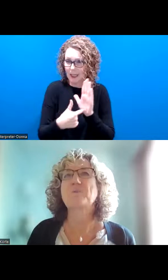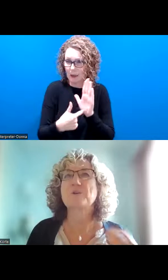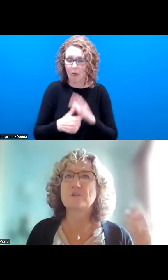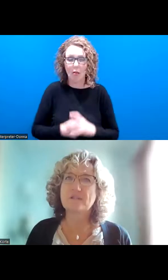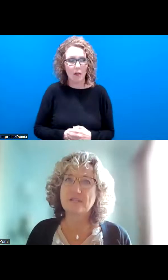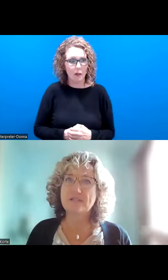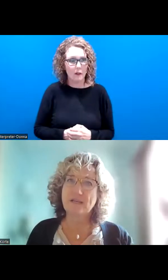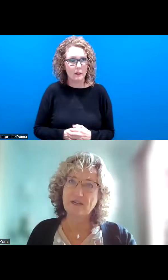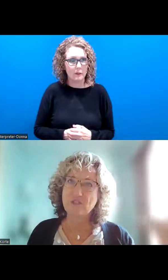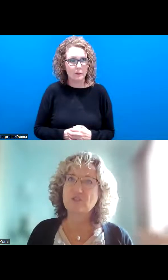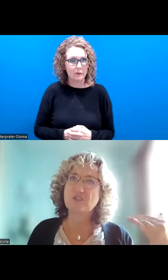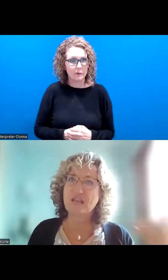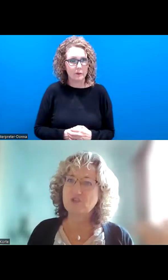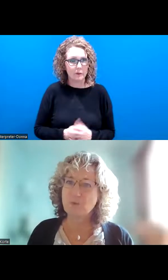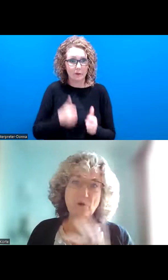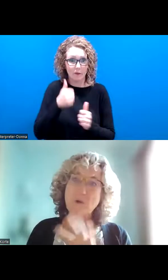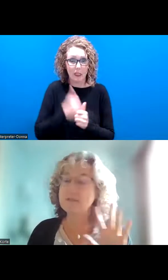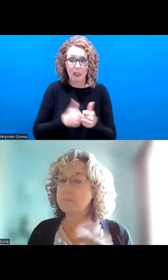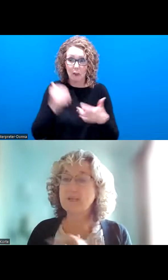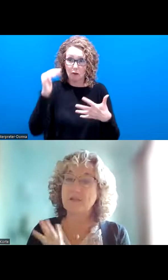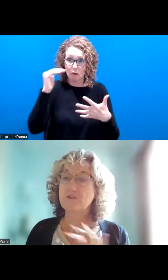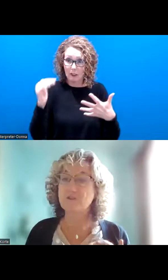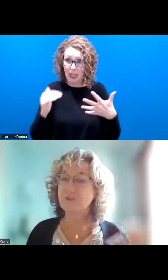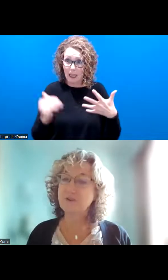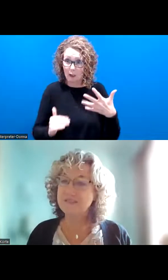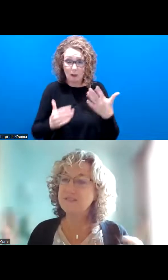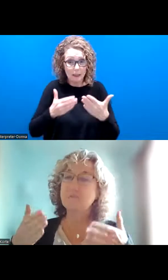. And then finally, we have a new pathway established in legislative